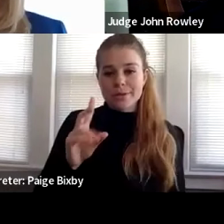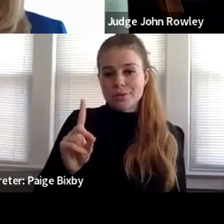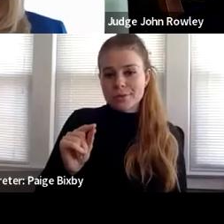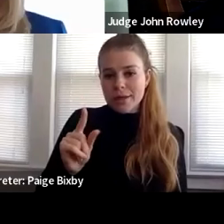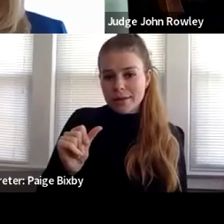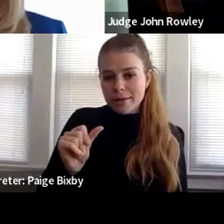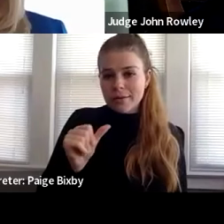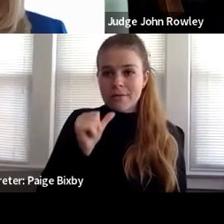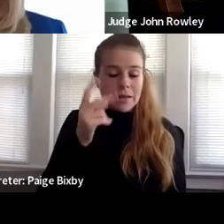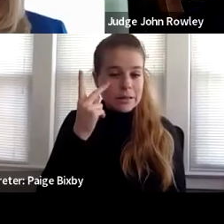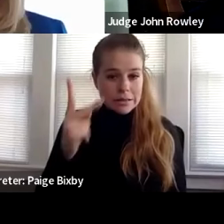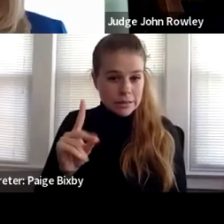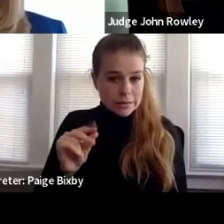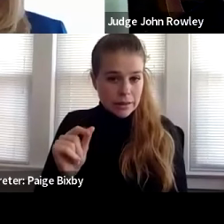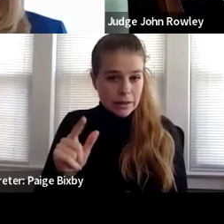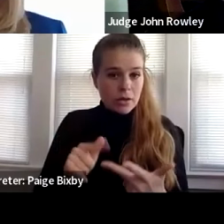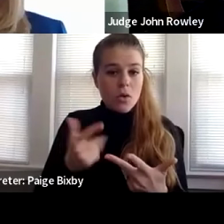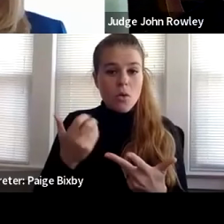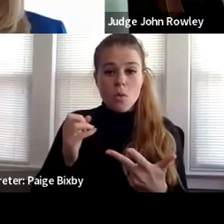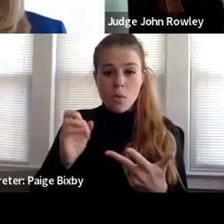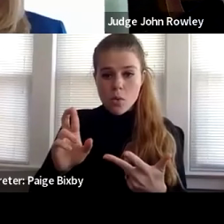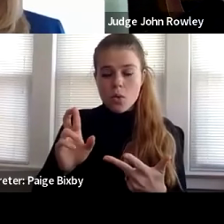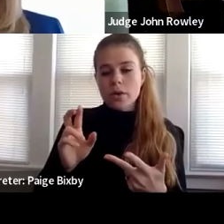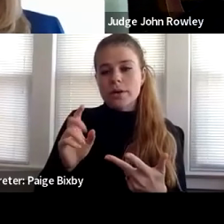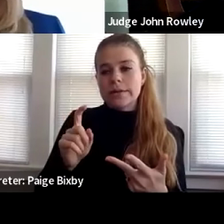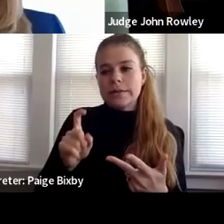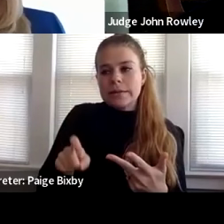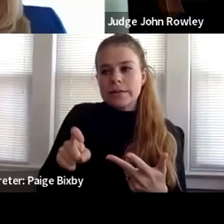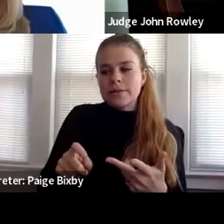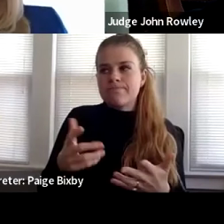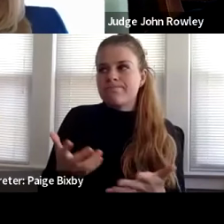or they need a real strong person to come in.